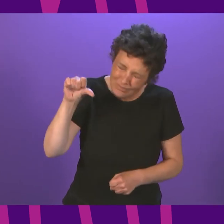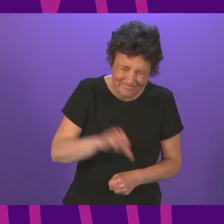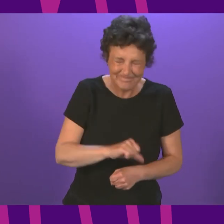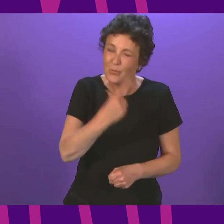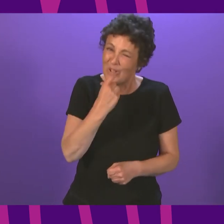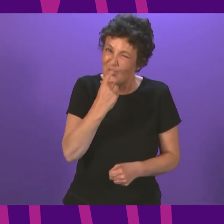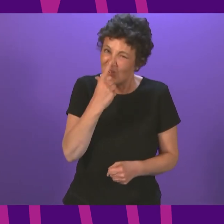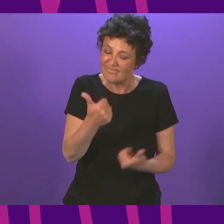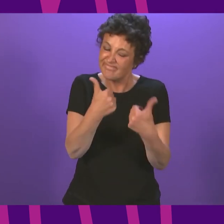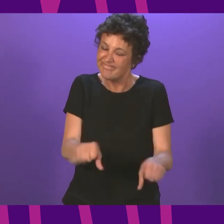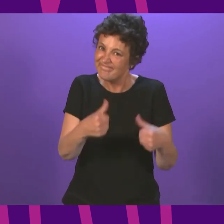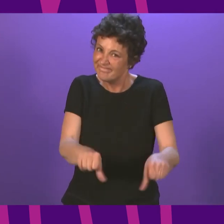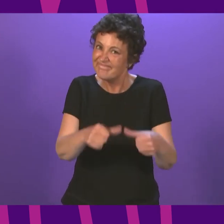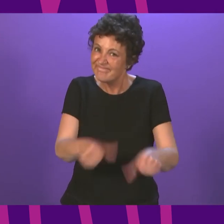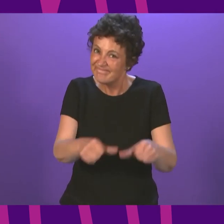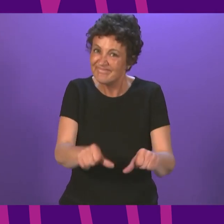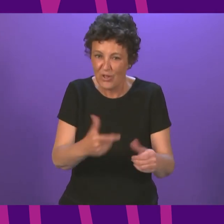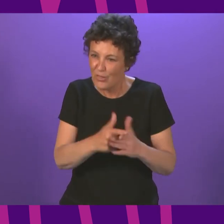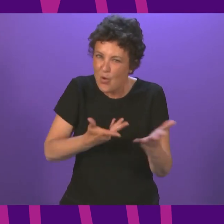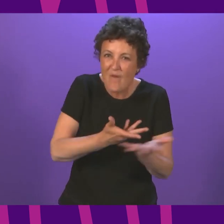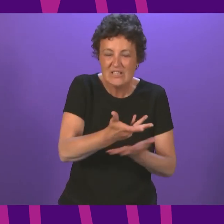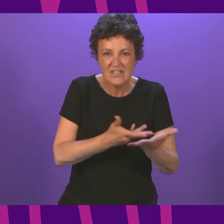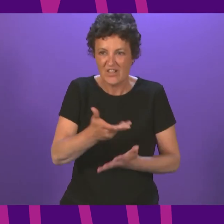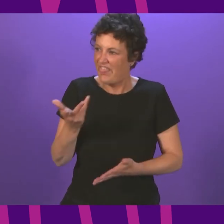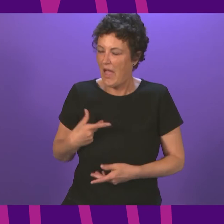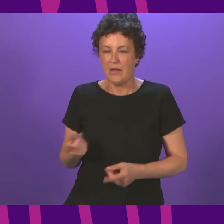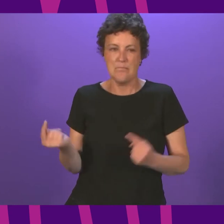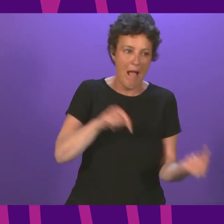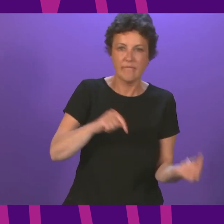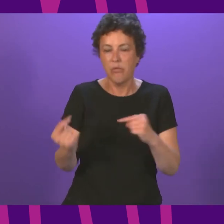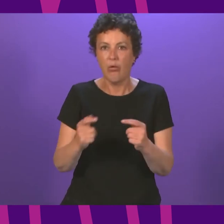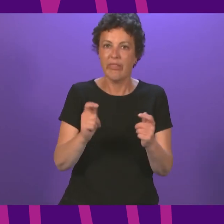which I am sure the Government would partake, without bringing back the amendments. Unfortunately,